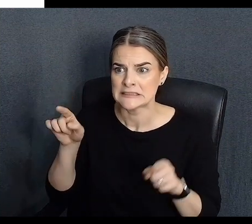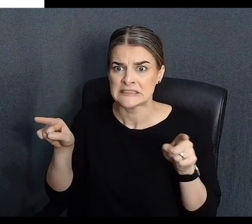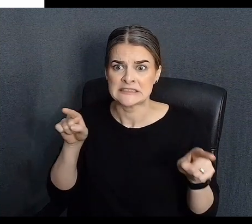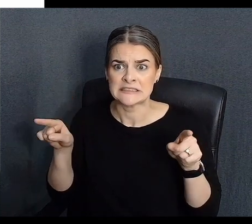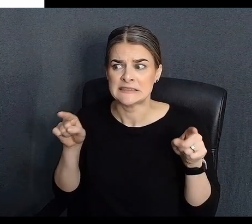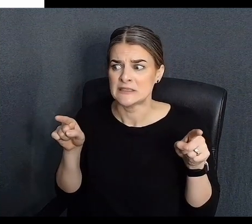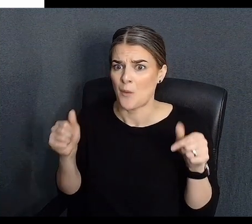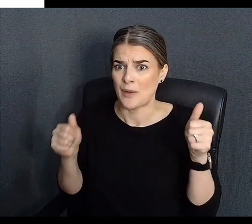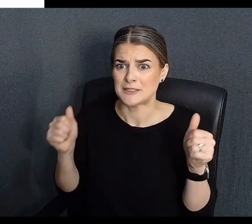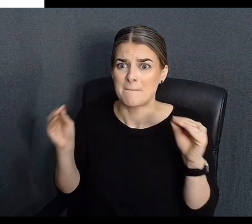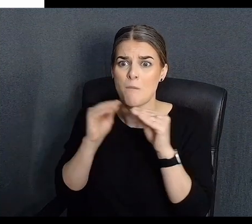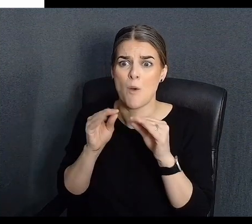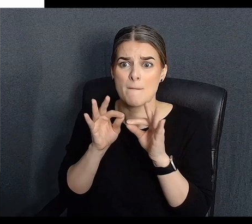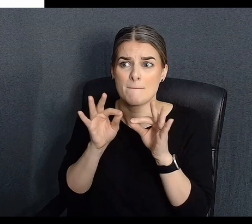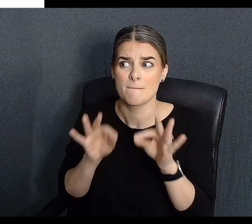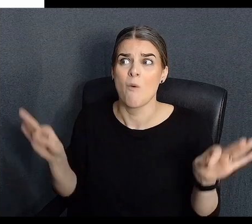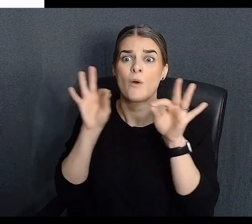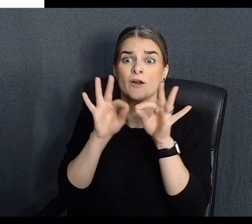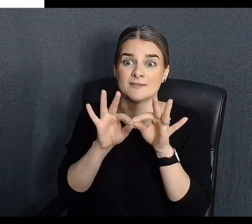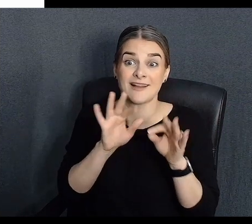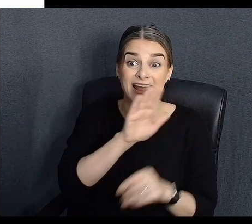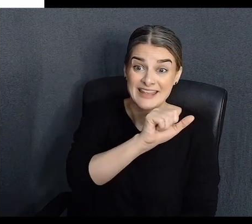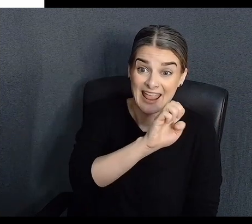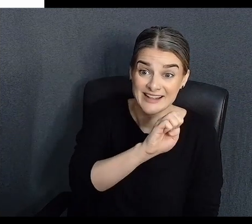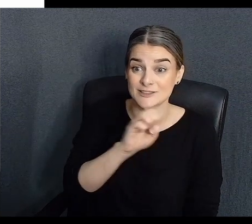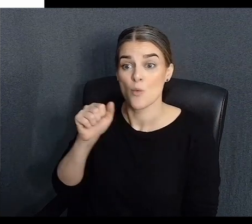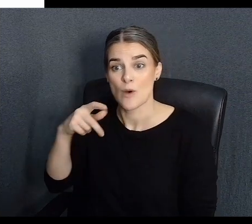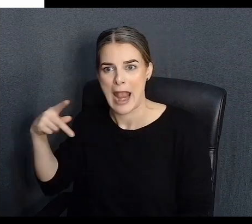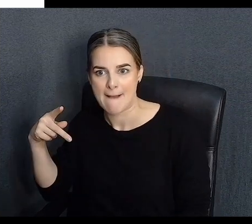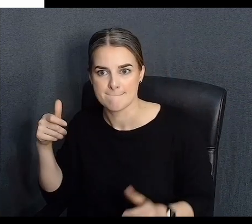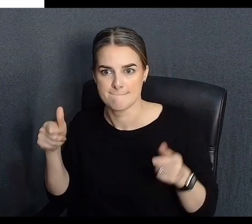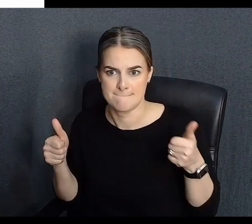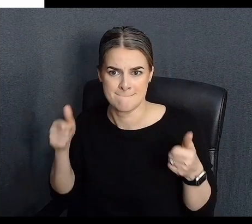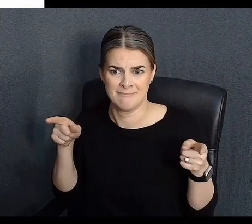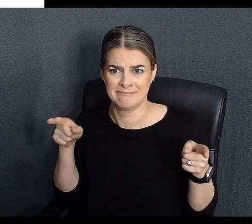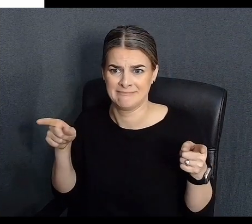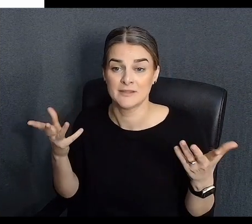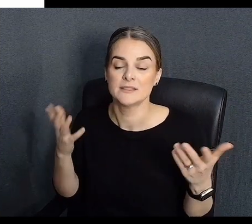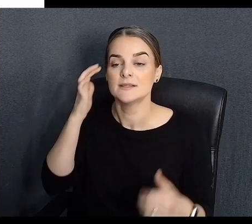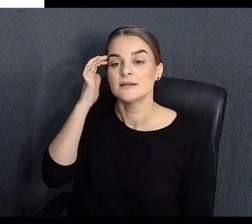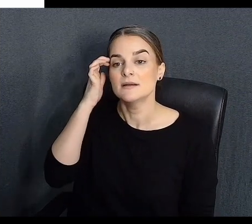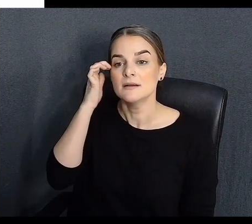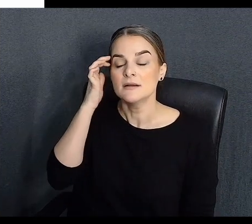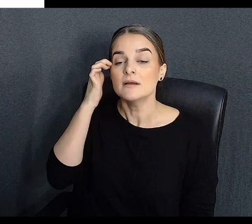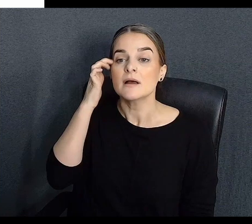is more important. And sometimes, too, that if you have specific accessories,